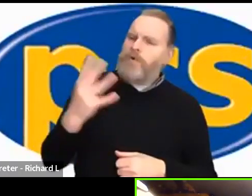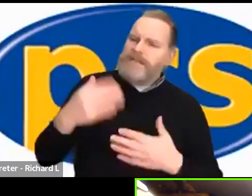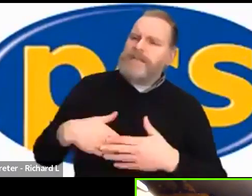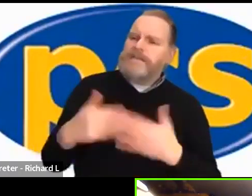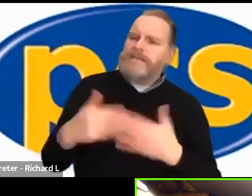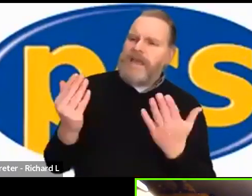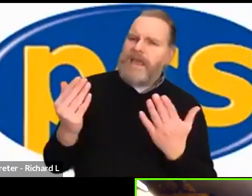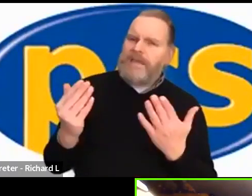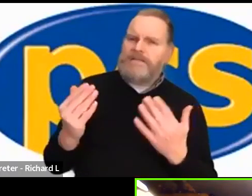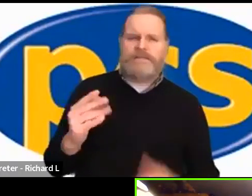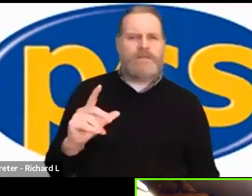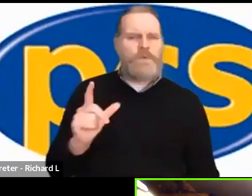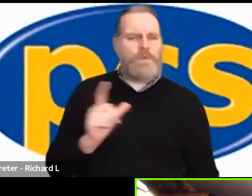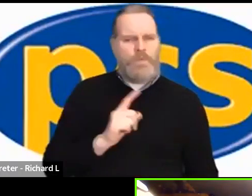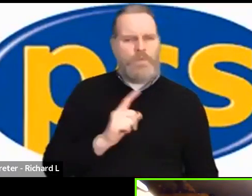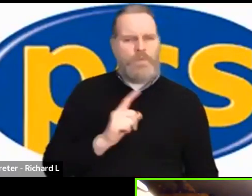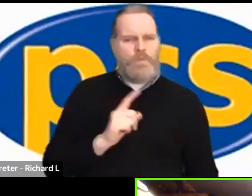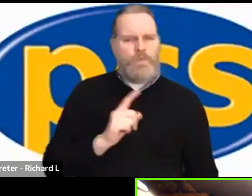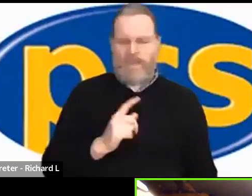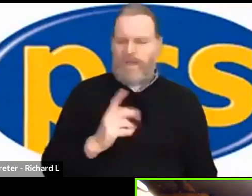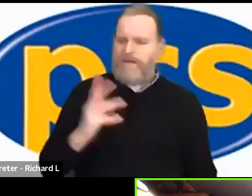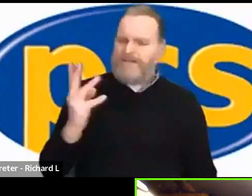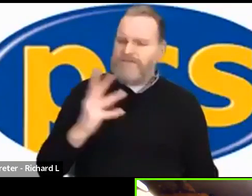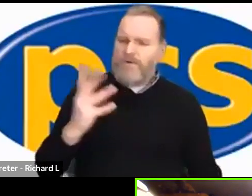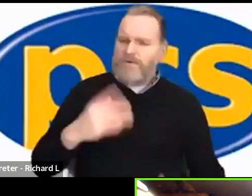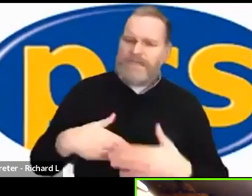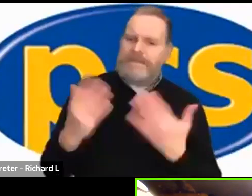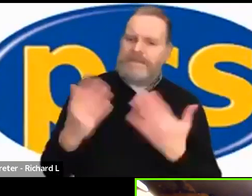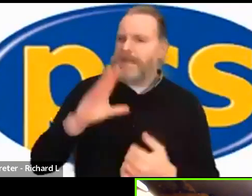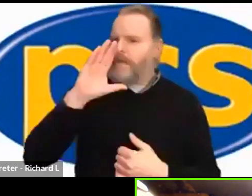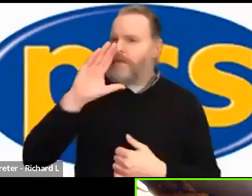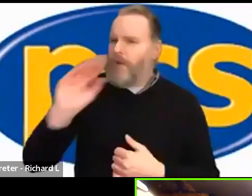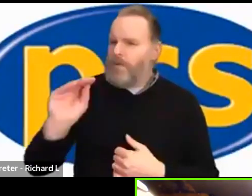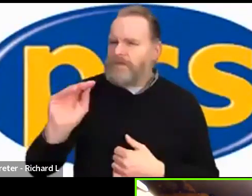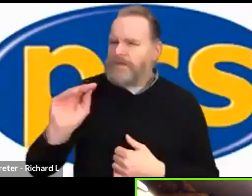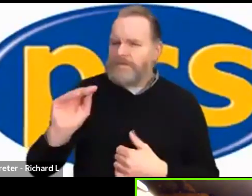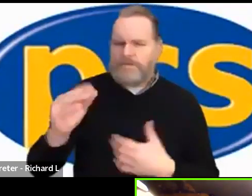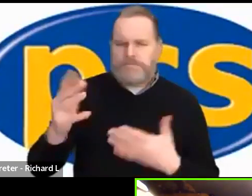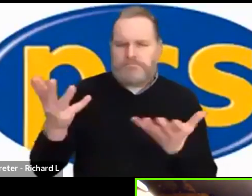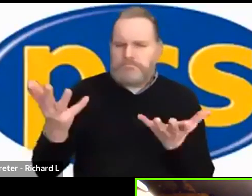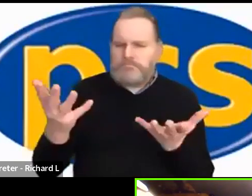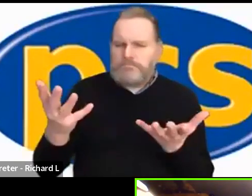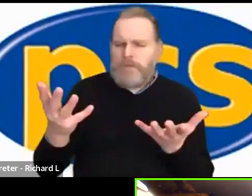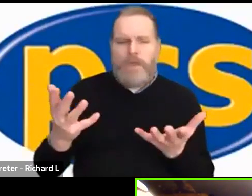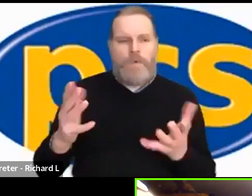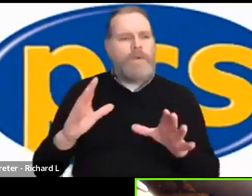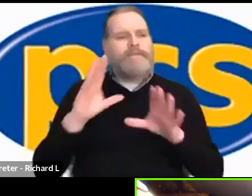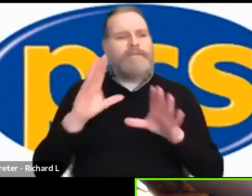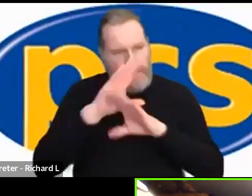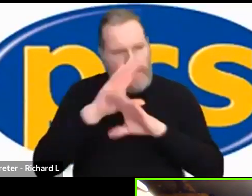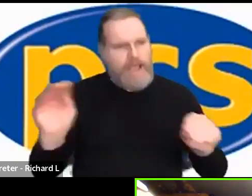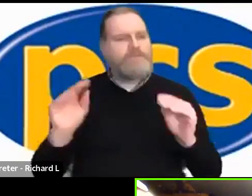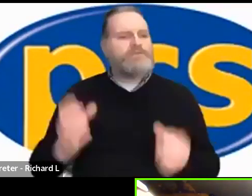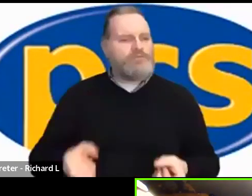Notice you were preaching before aching. Before that we would not be giving more notice than we were leaving ere legally required to do legally required to do.